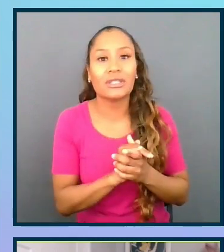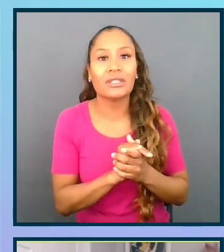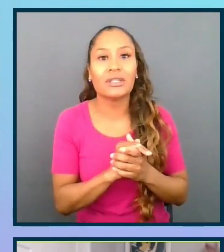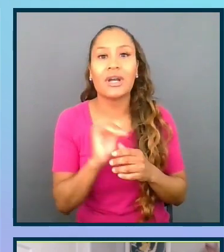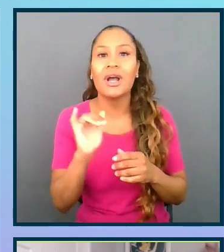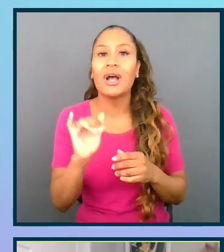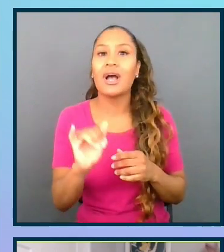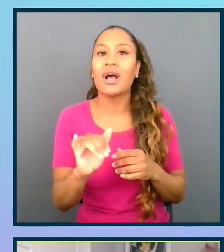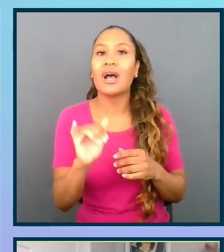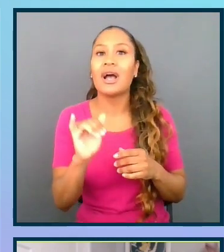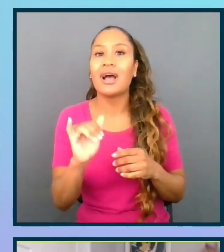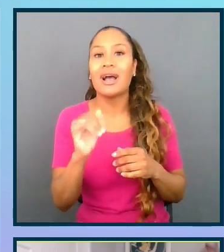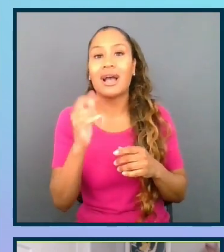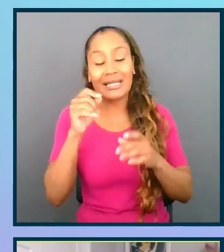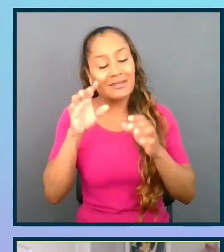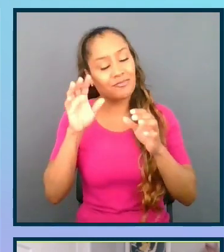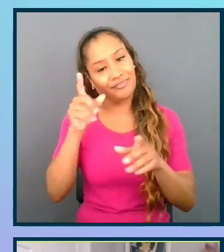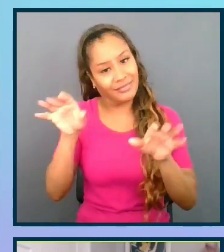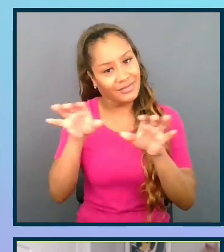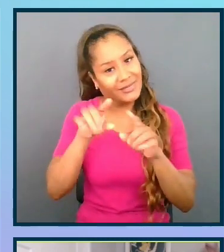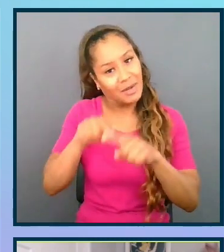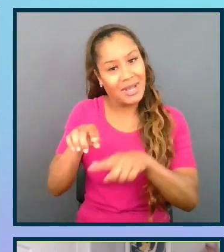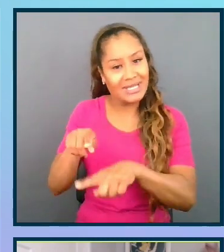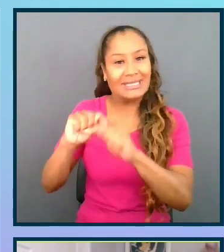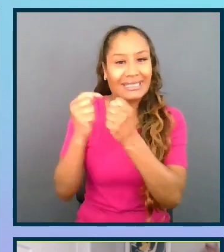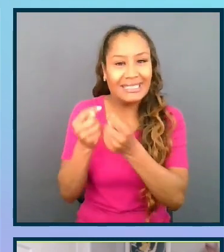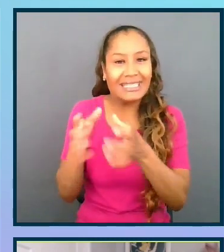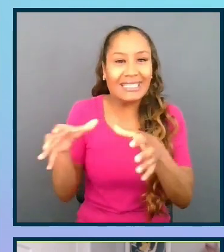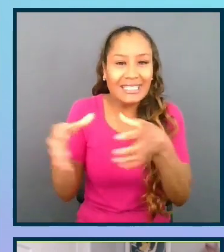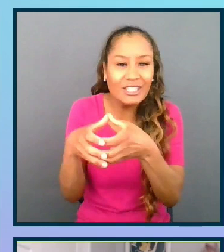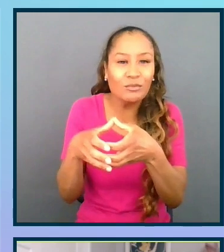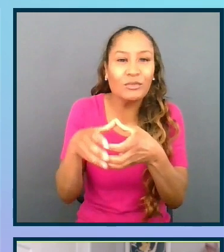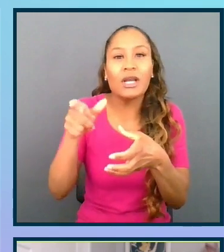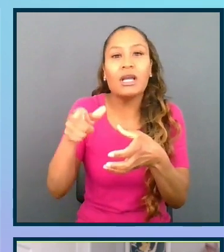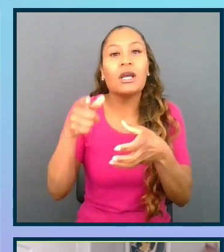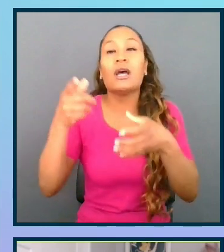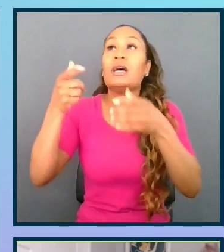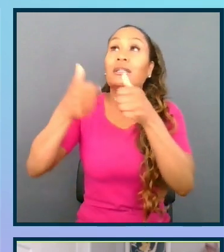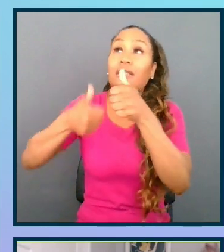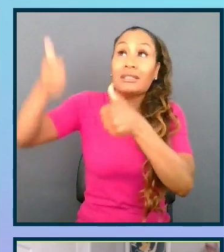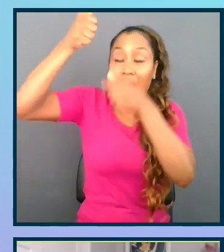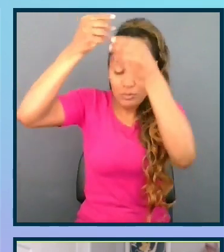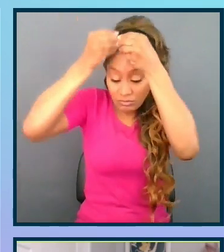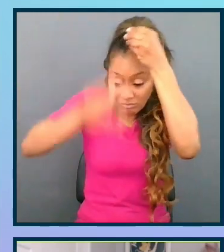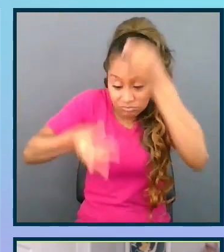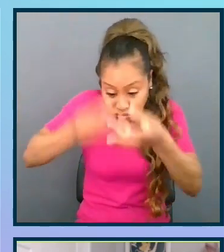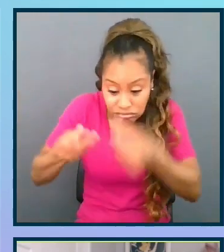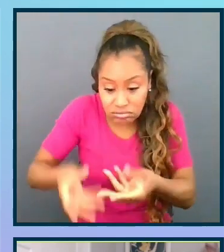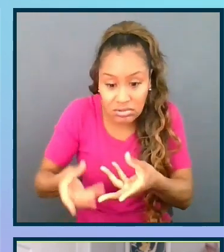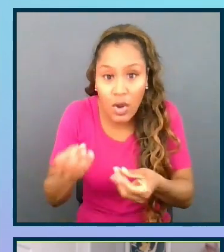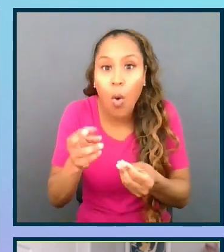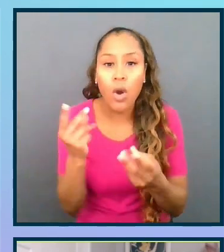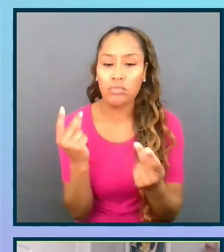on the team's process, right? Waterfall or agile, regardless, means that accessibility issues